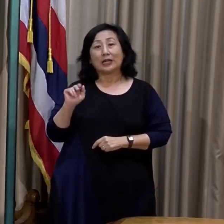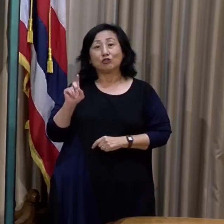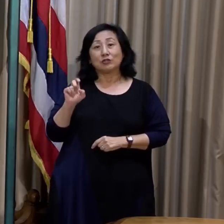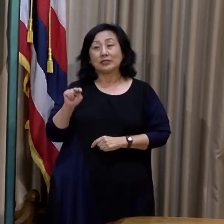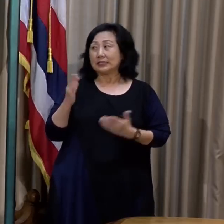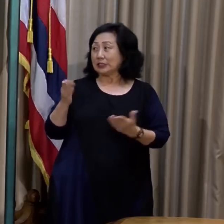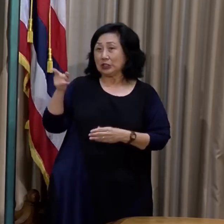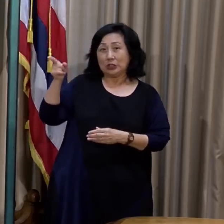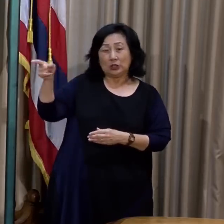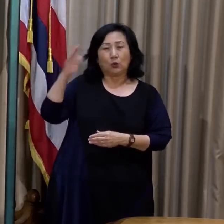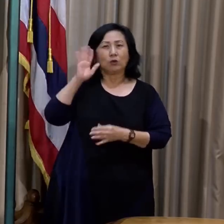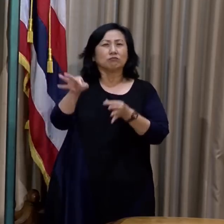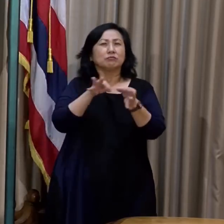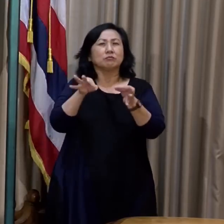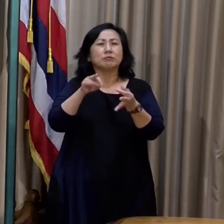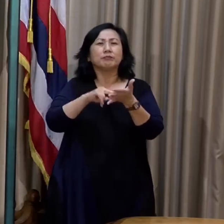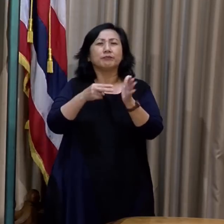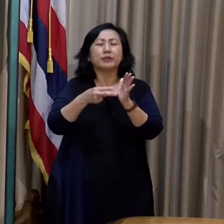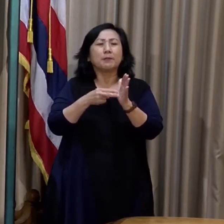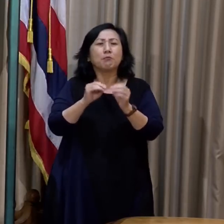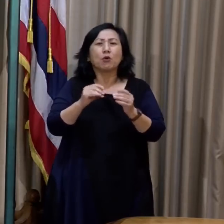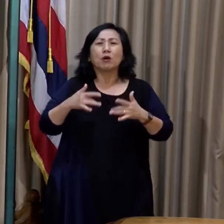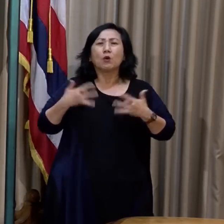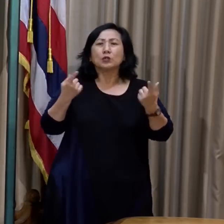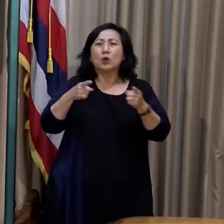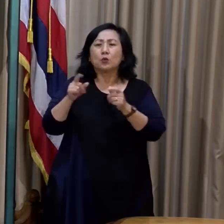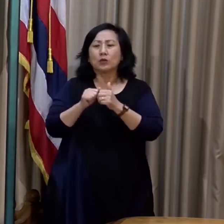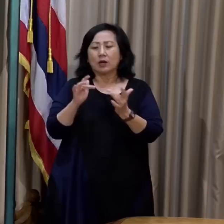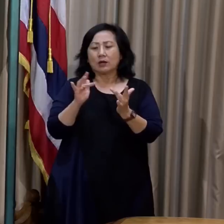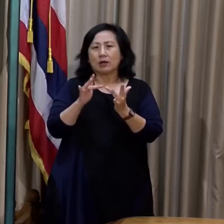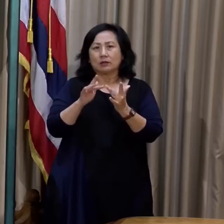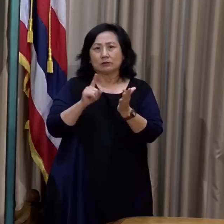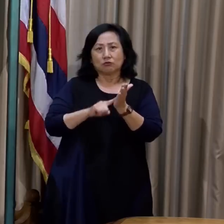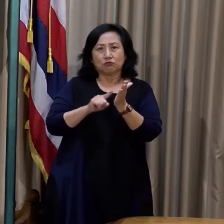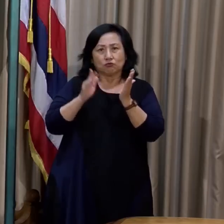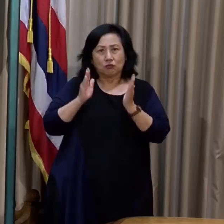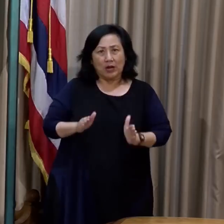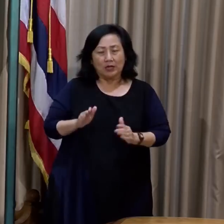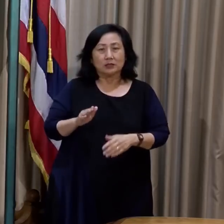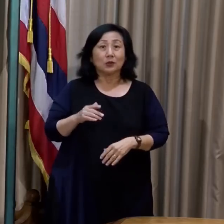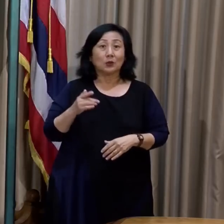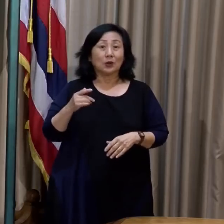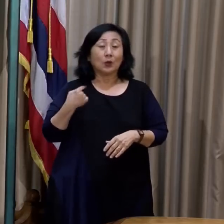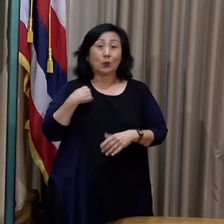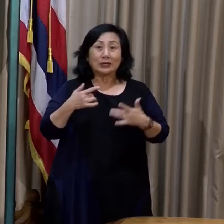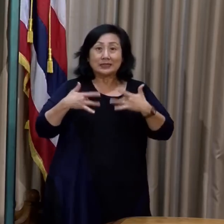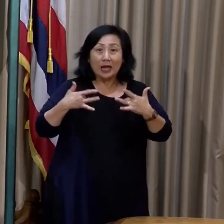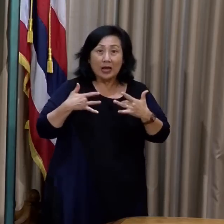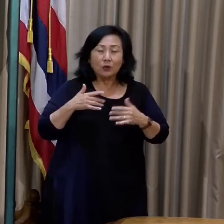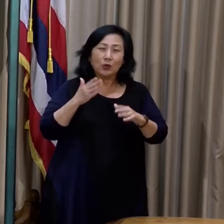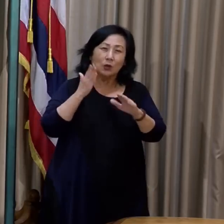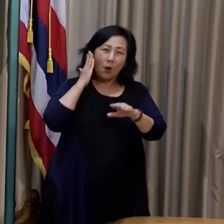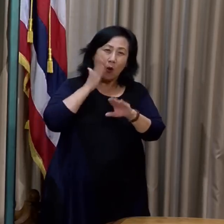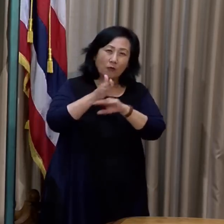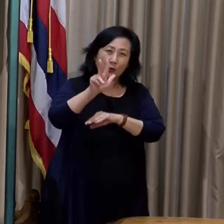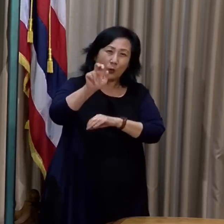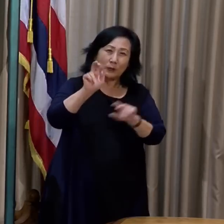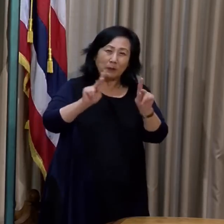PROTECTED. DR. BRUCE ANDERSON IS HERE TO GIVE US AN UPDATE ON CONTACT